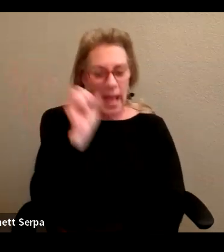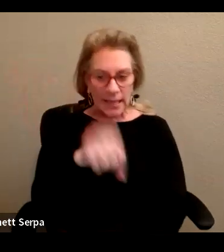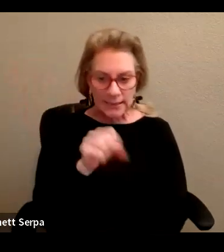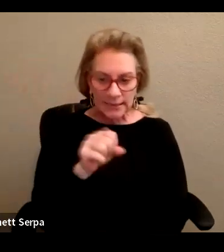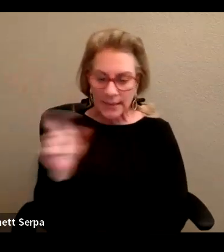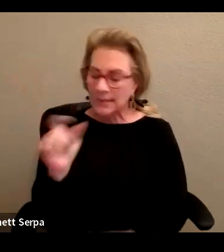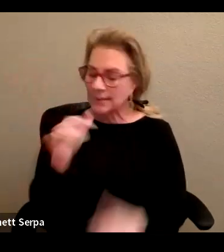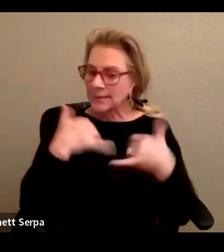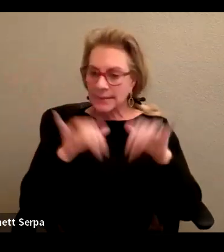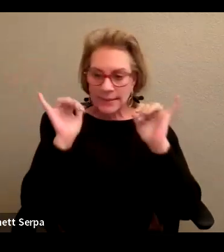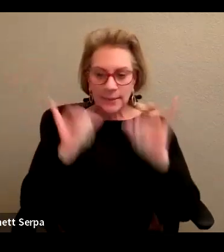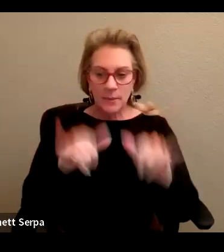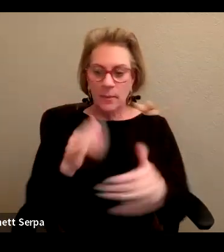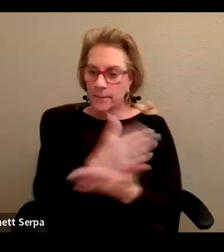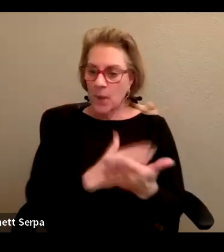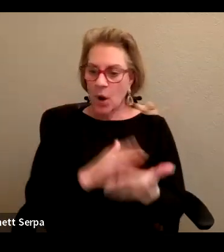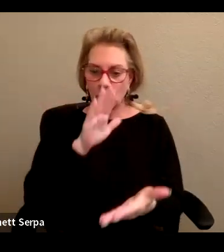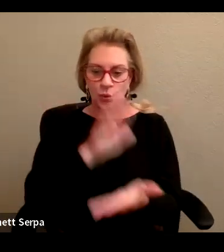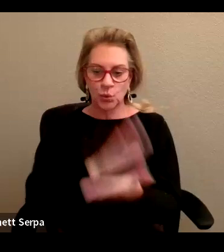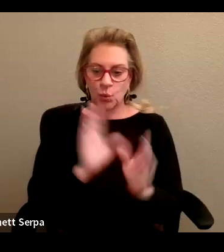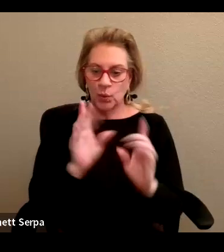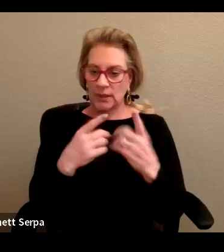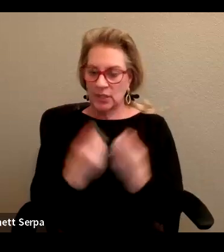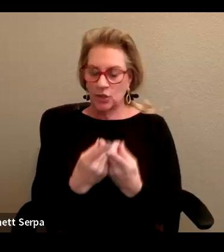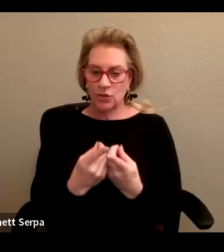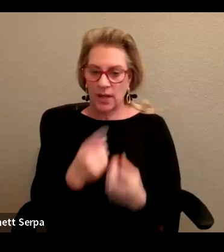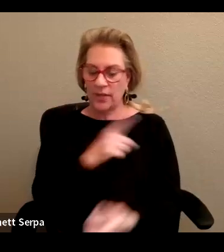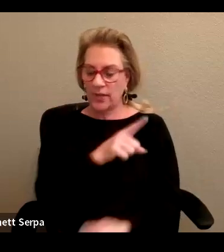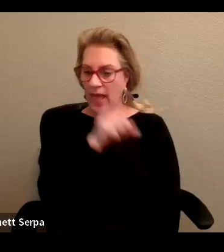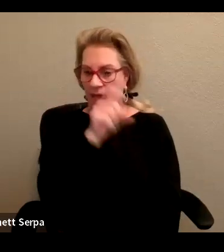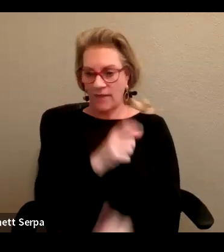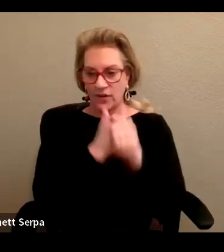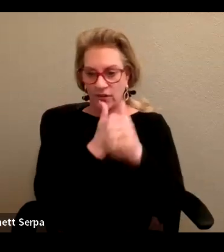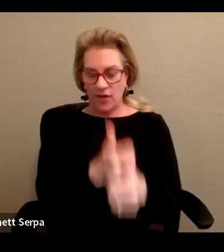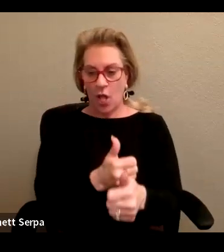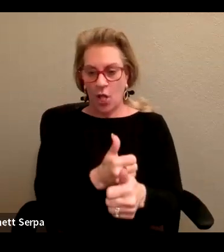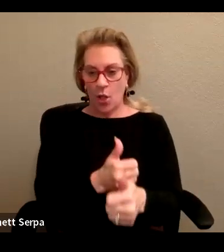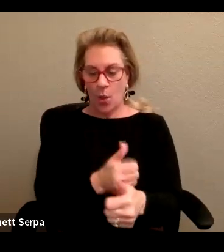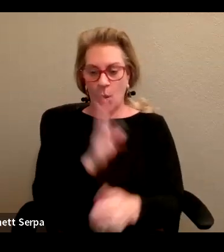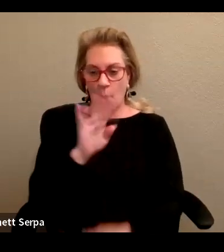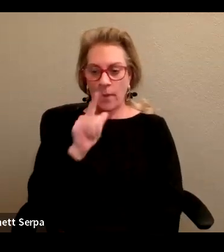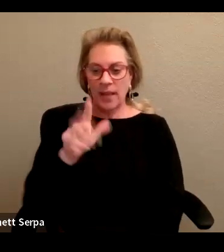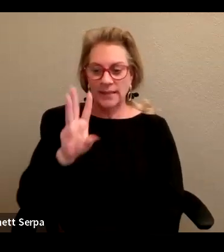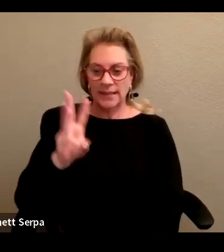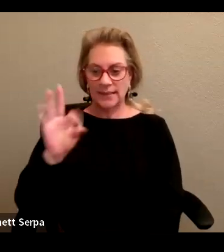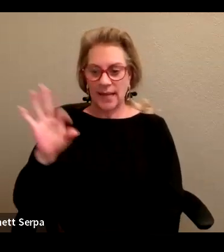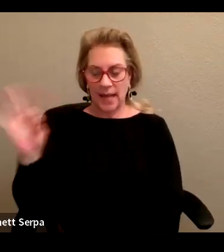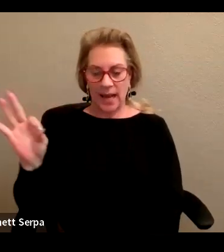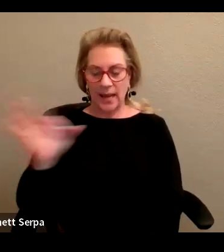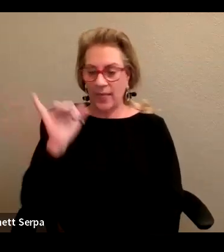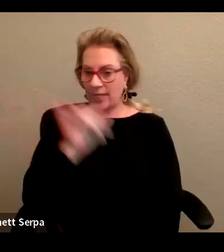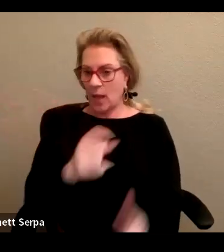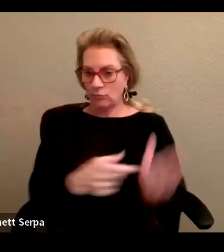and school districts are subject to assembly Bill 699 which mandates the development of